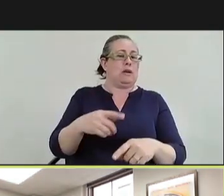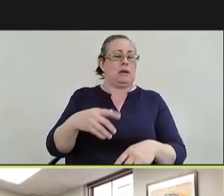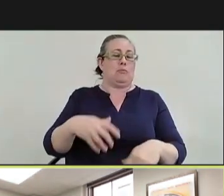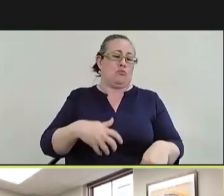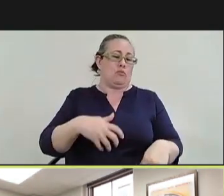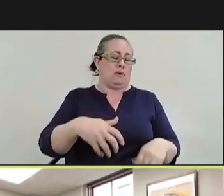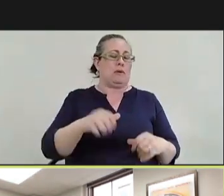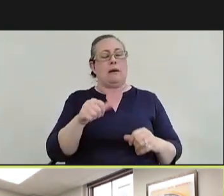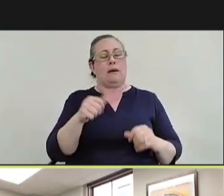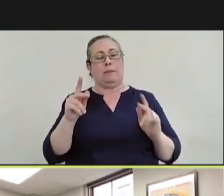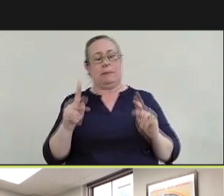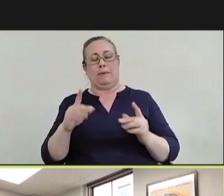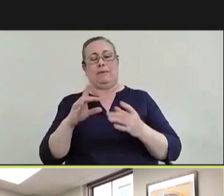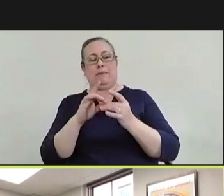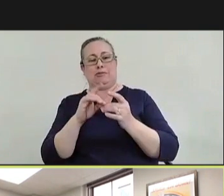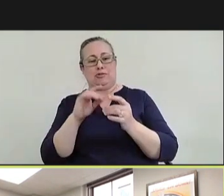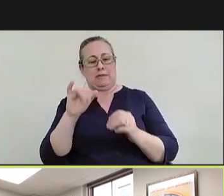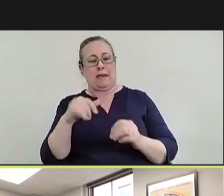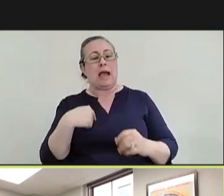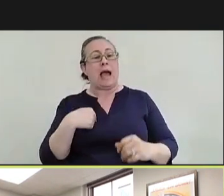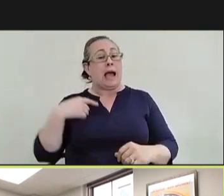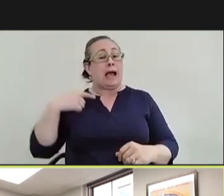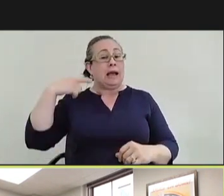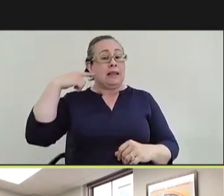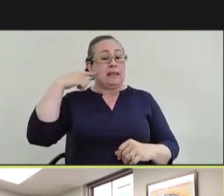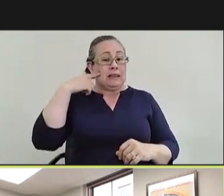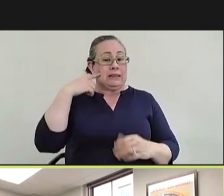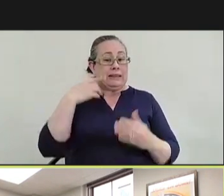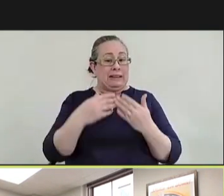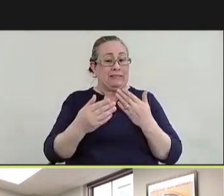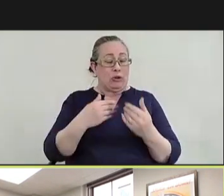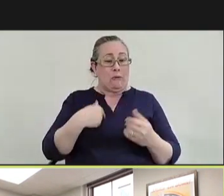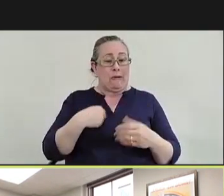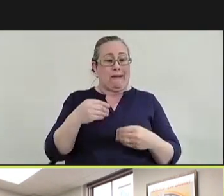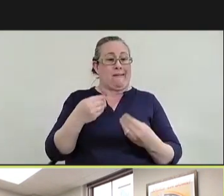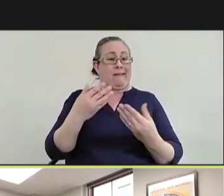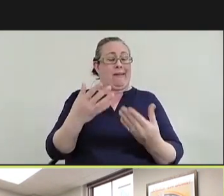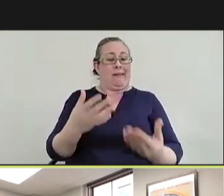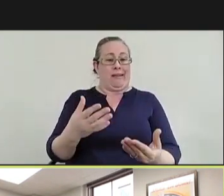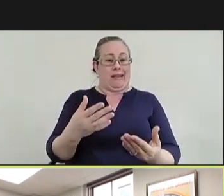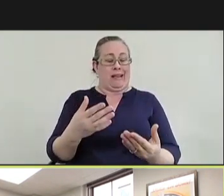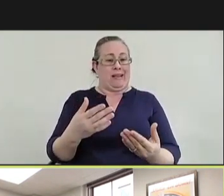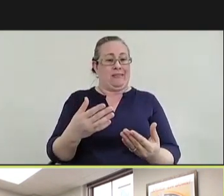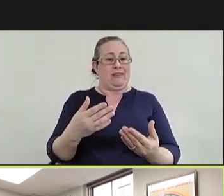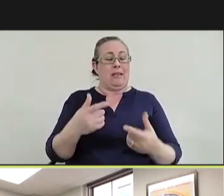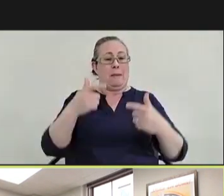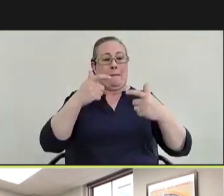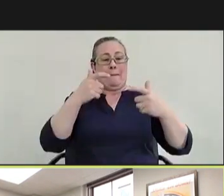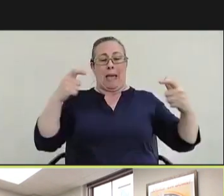that. So, I think that even though I gave you those wonderful meta-analysis and reviews,